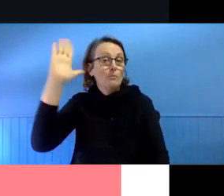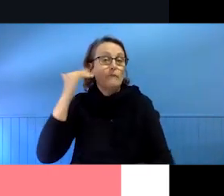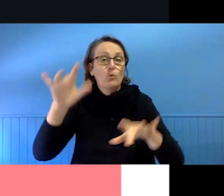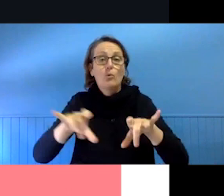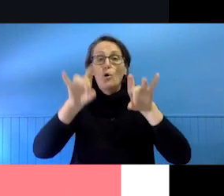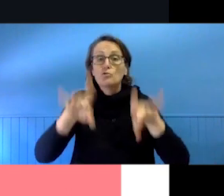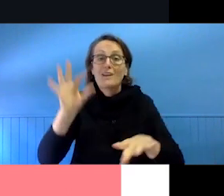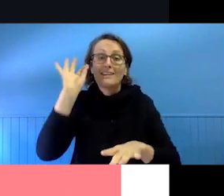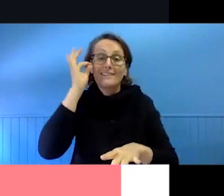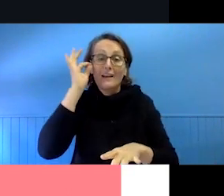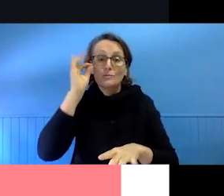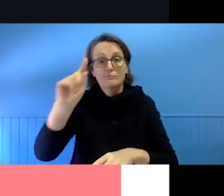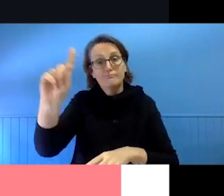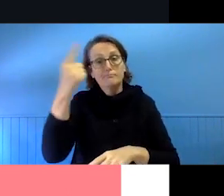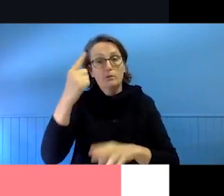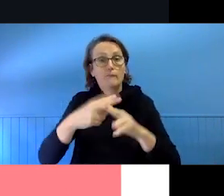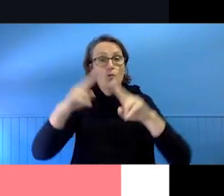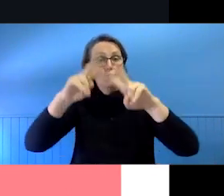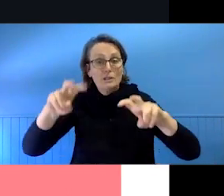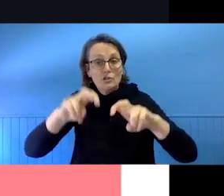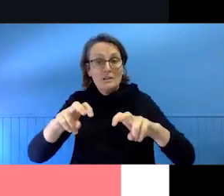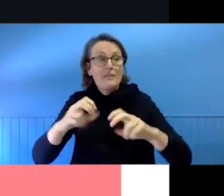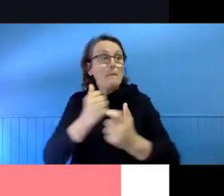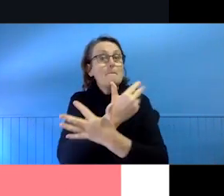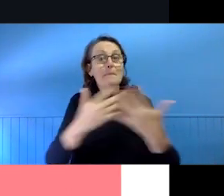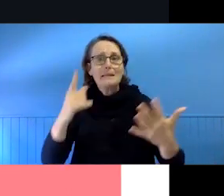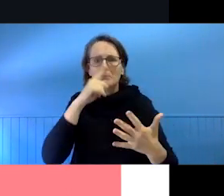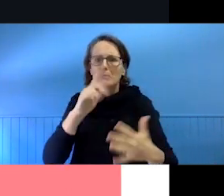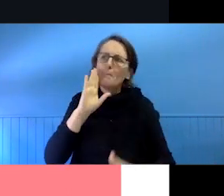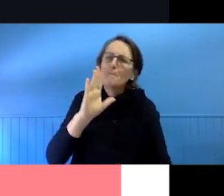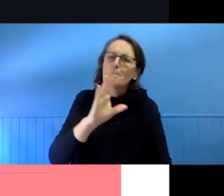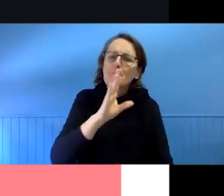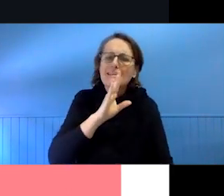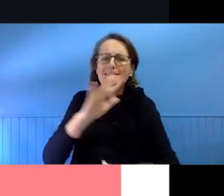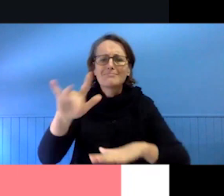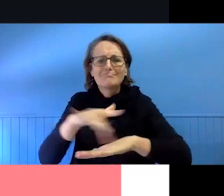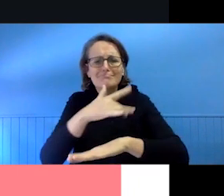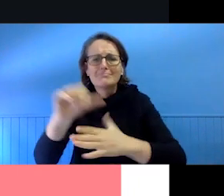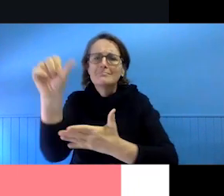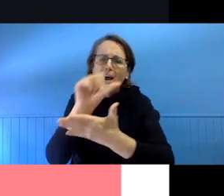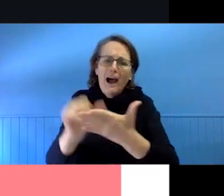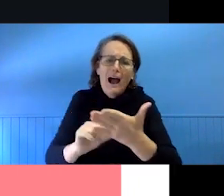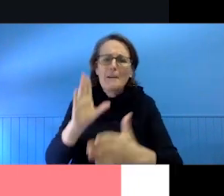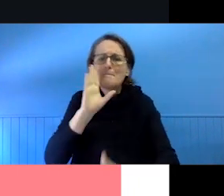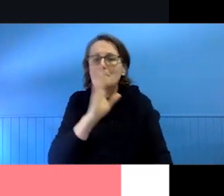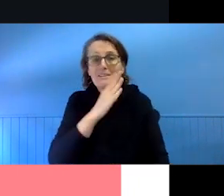commissioned that audiences are -- eager to return to the arts.